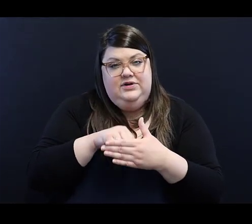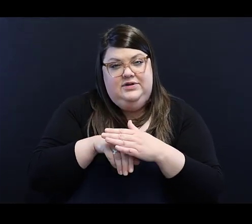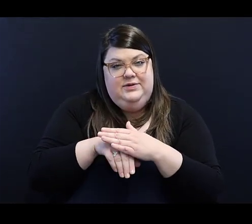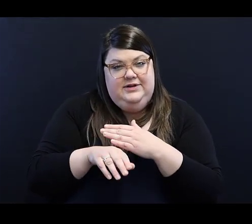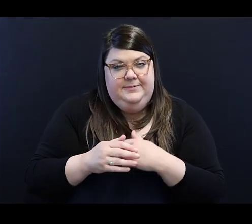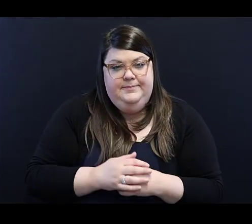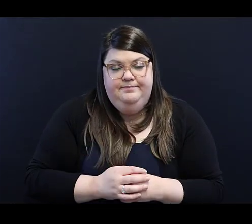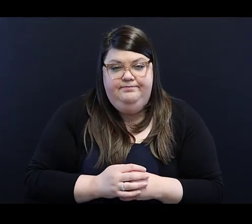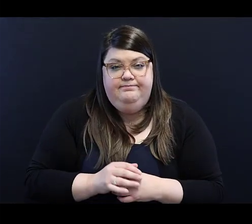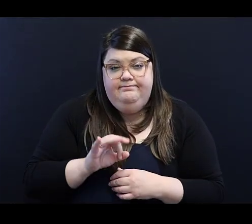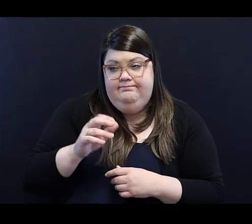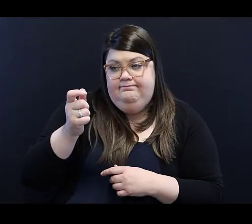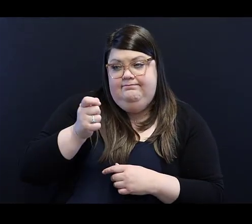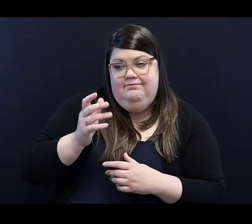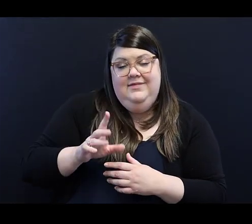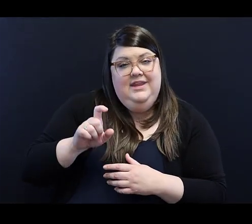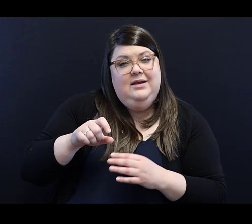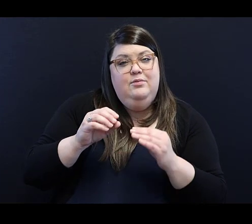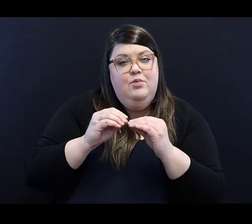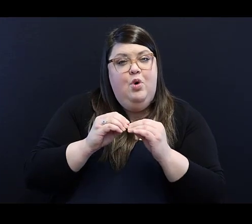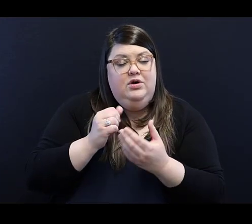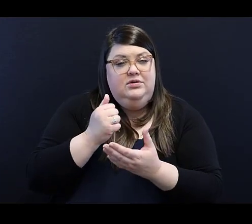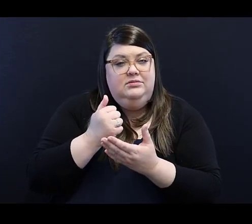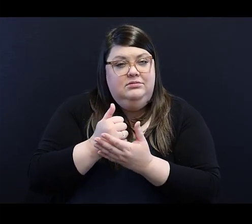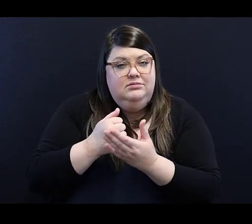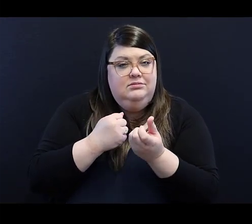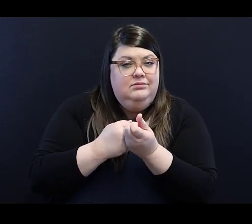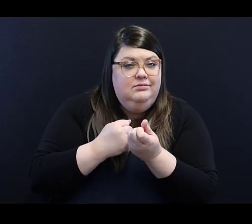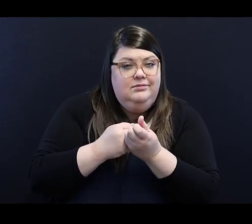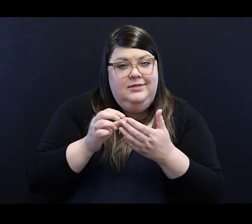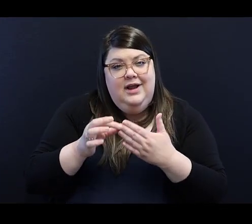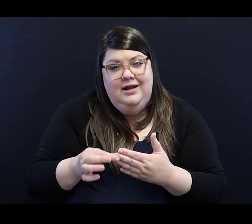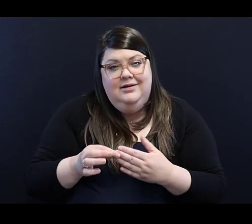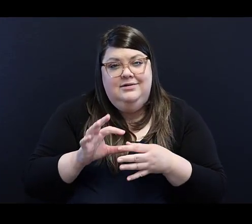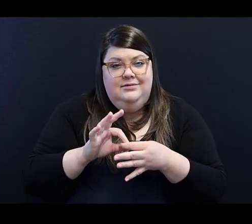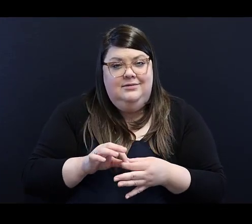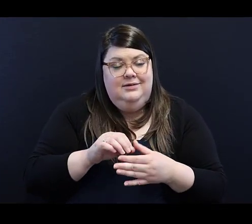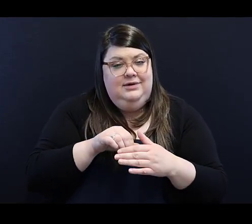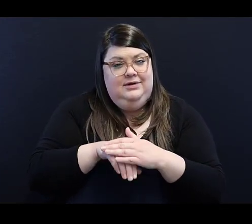If grantees need additional support and guidance regarding accessibility grantees